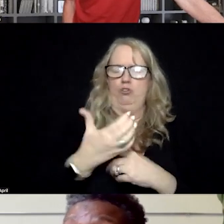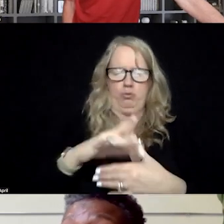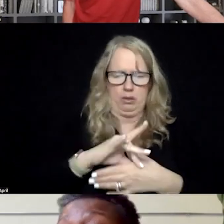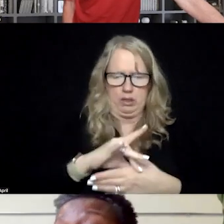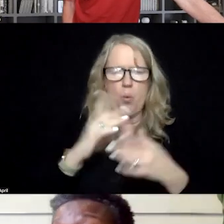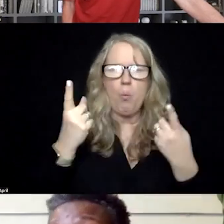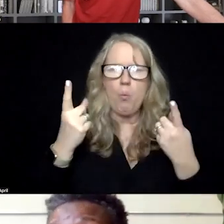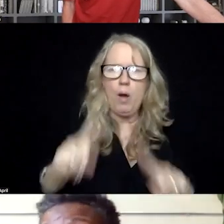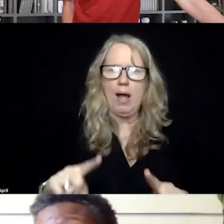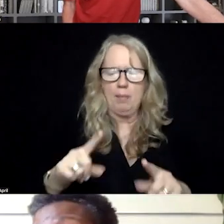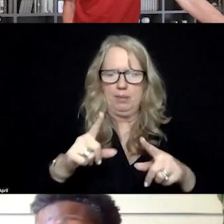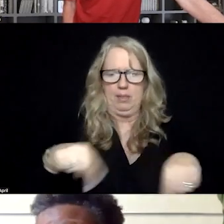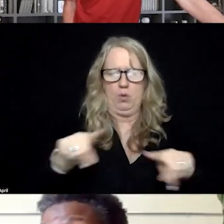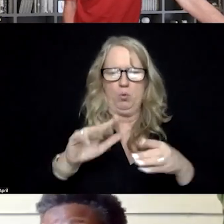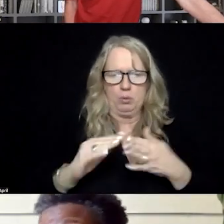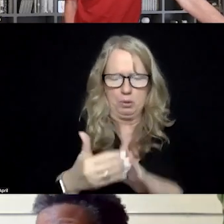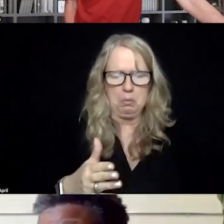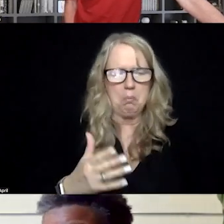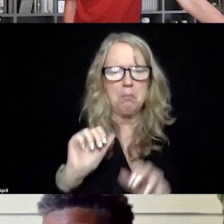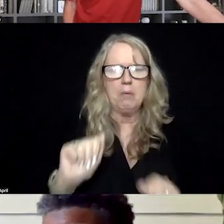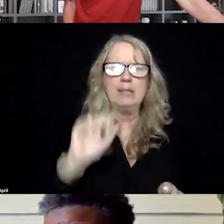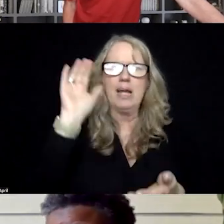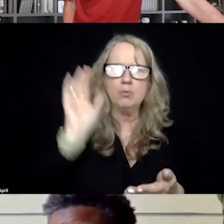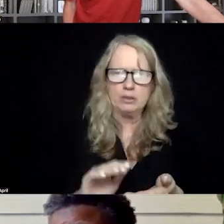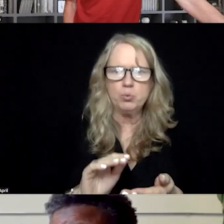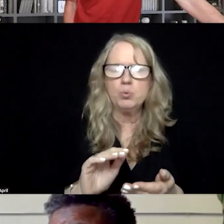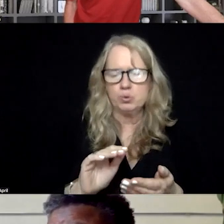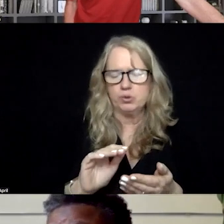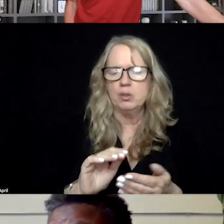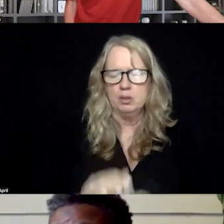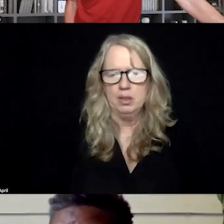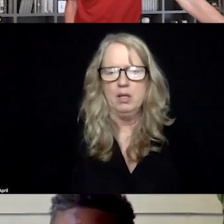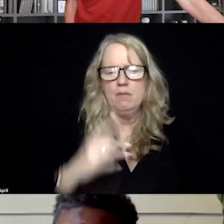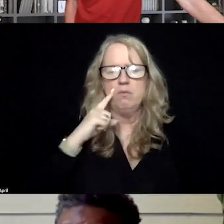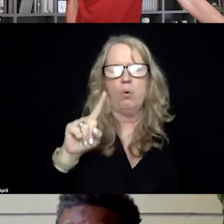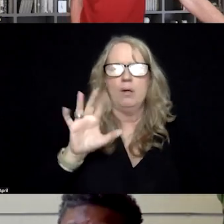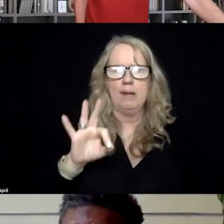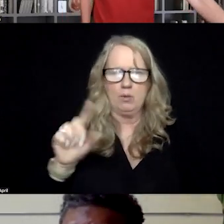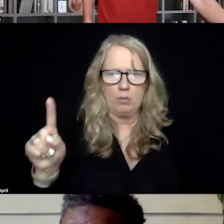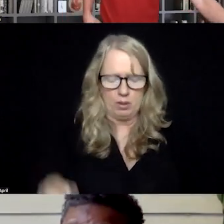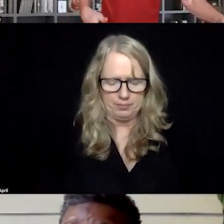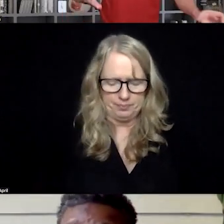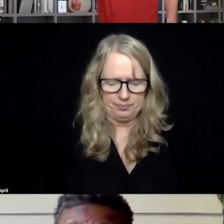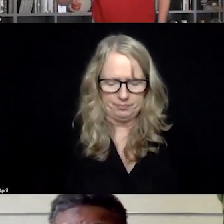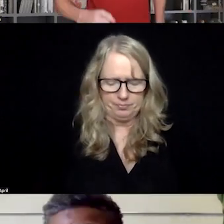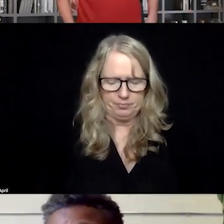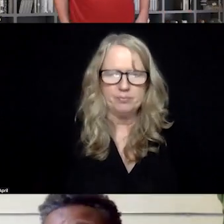IN THOSE COMMUNITIES SO THAT WE CAN REDUCE THE RELIANCE ON 911. I WANT TO ADD ONE LAST THING. IN